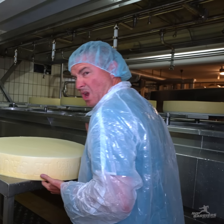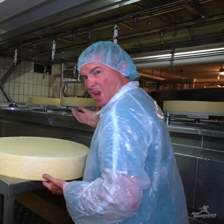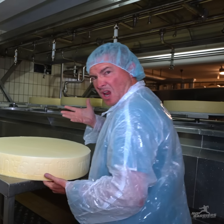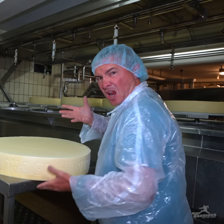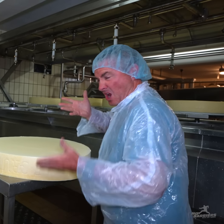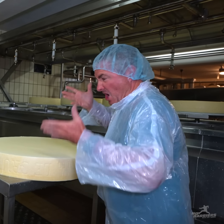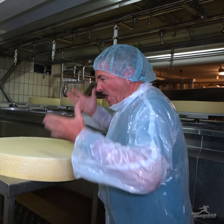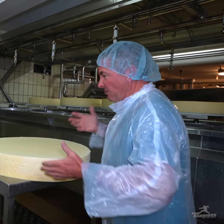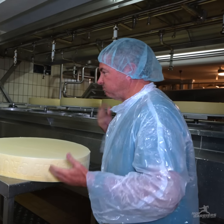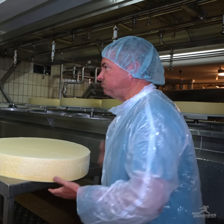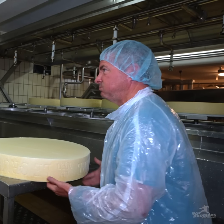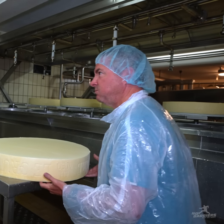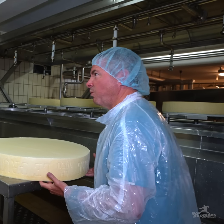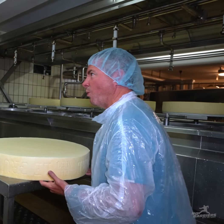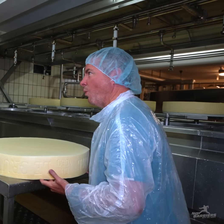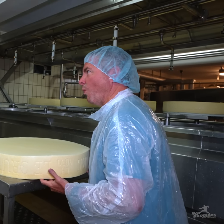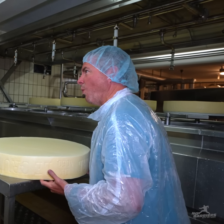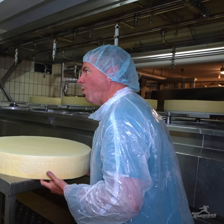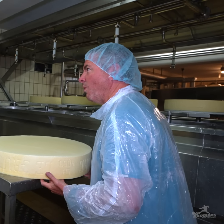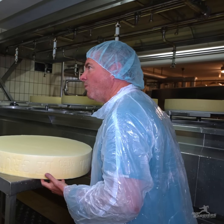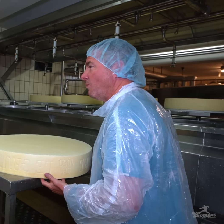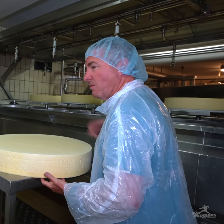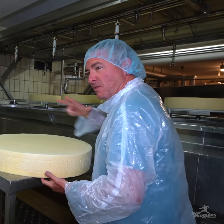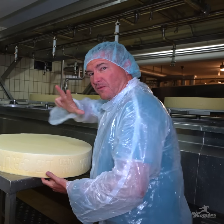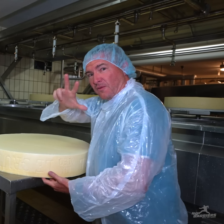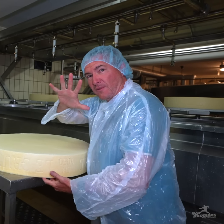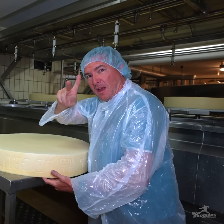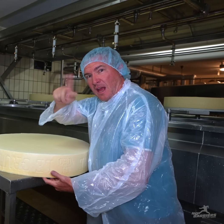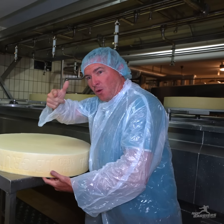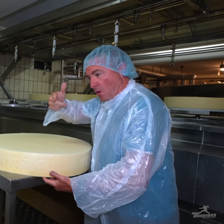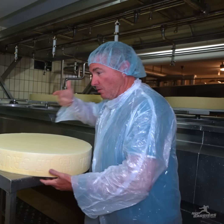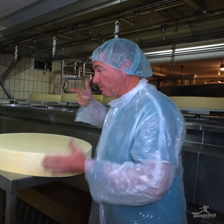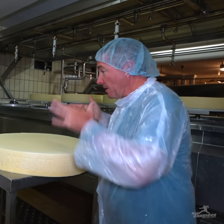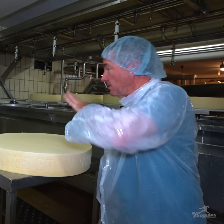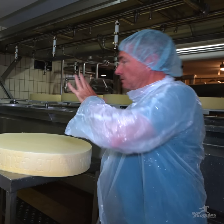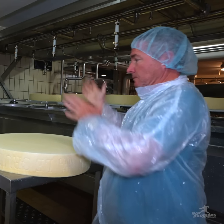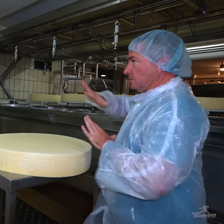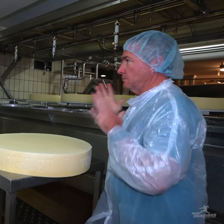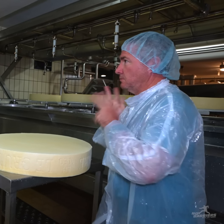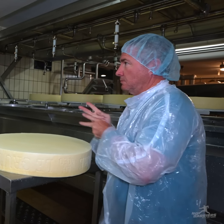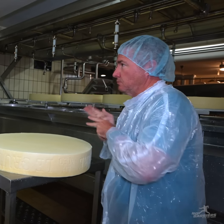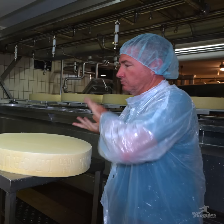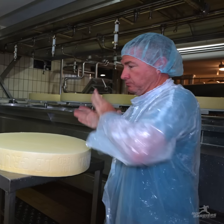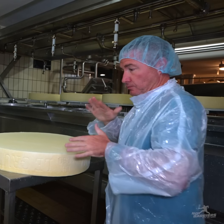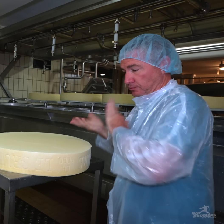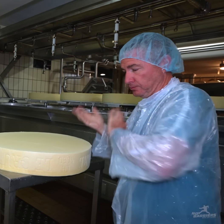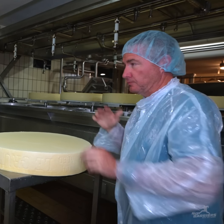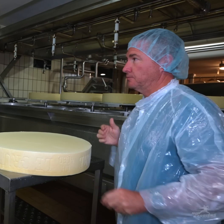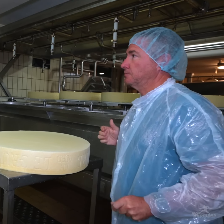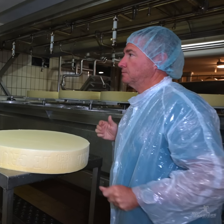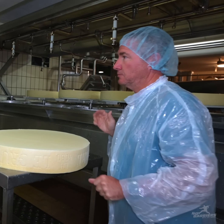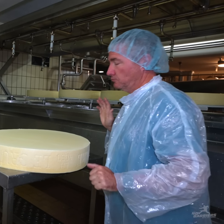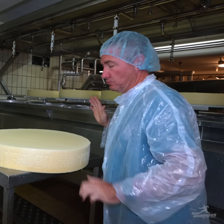But it’s so heavy! It’s 35. 35 kilograms! So you have to be careful while handling it. Yes.